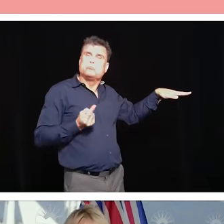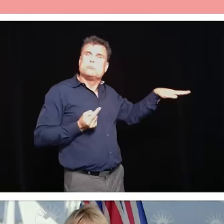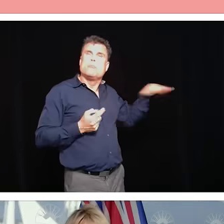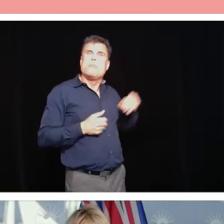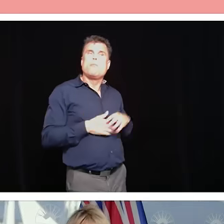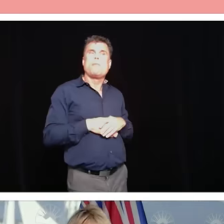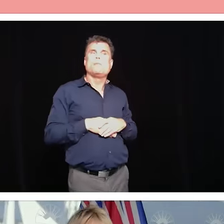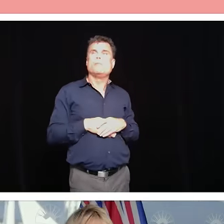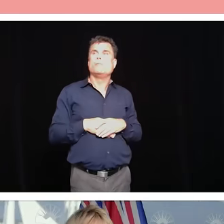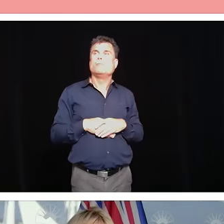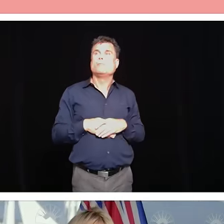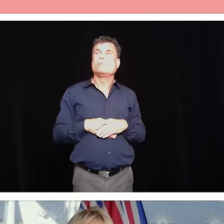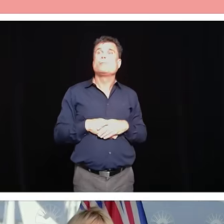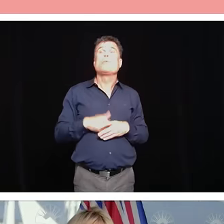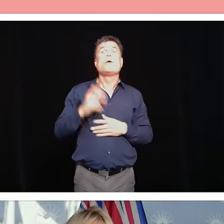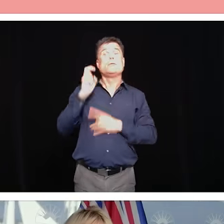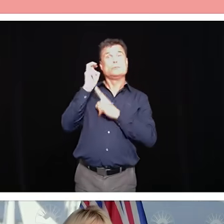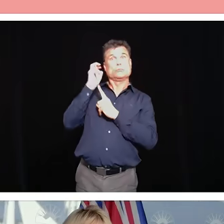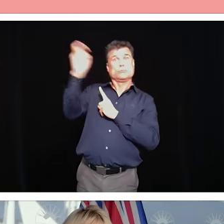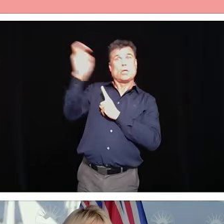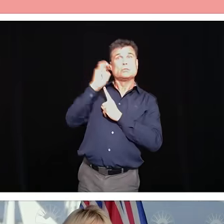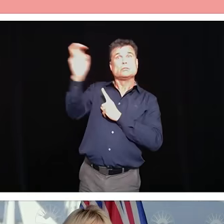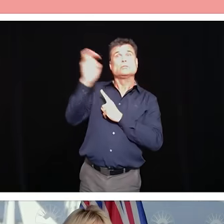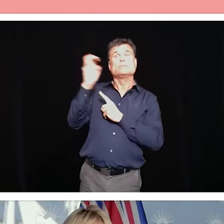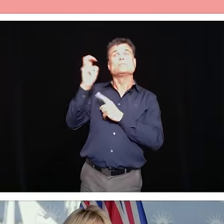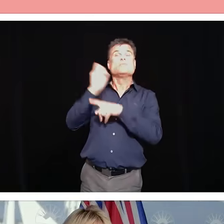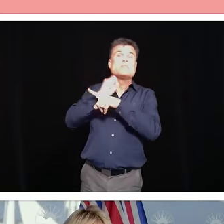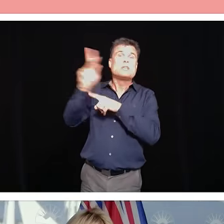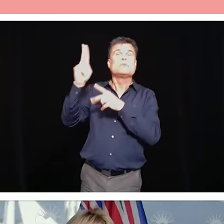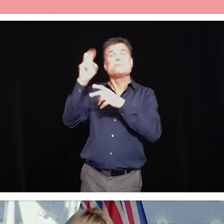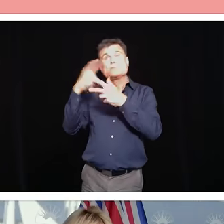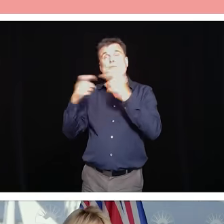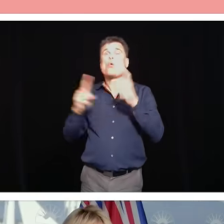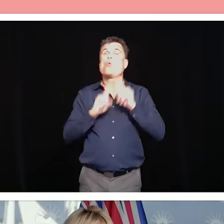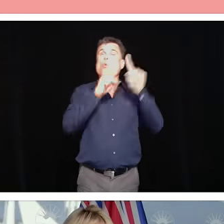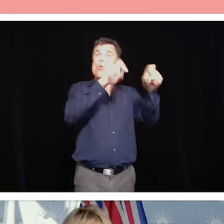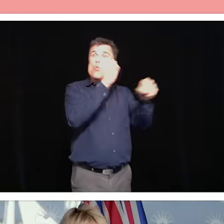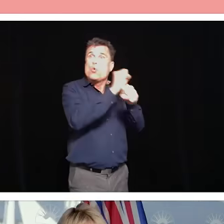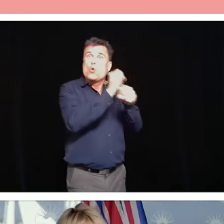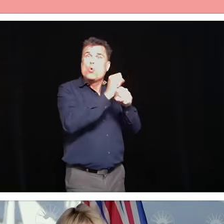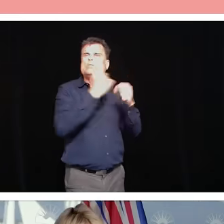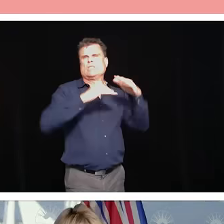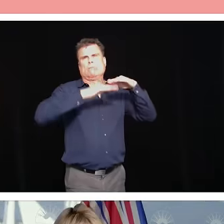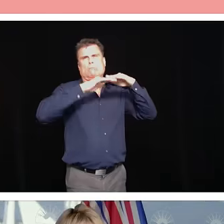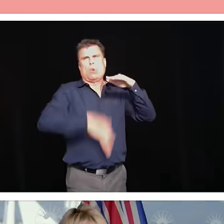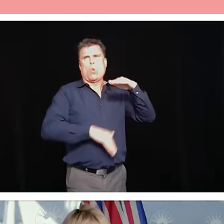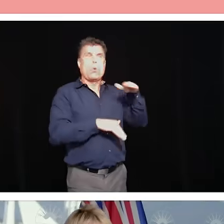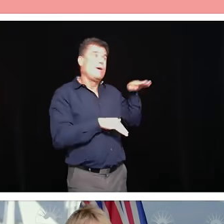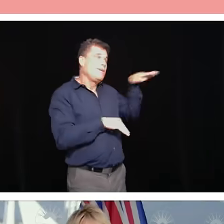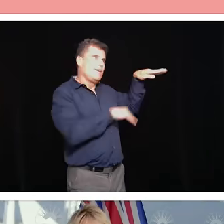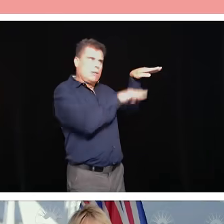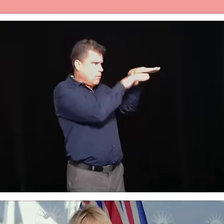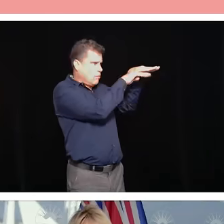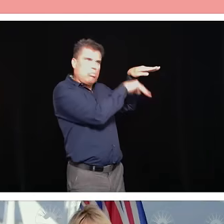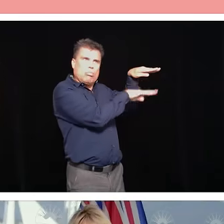depending parts of our economy and of our society. So we see in the working age adults at their exposure events happening in workplaces